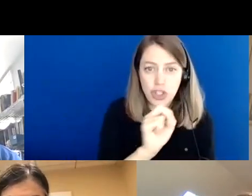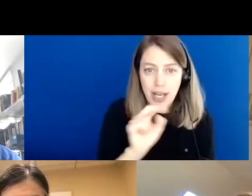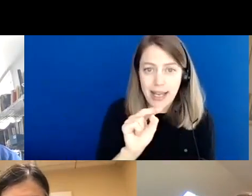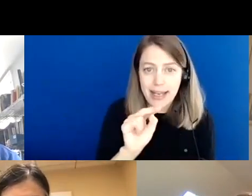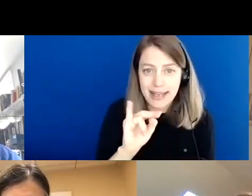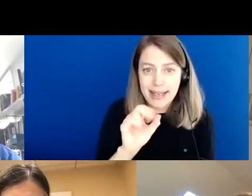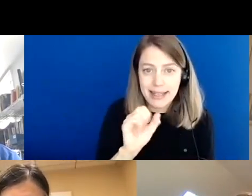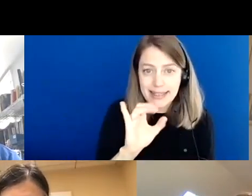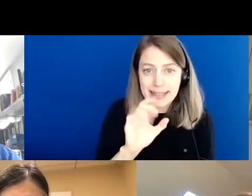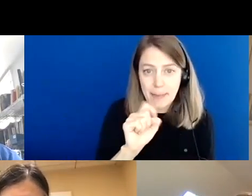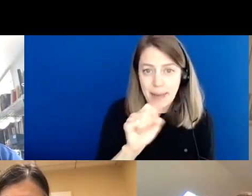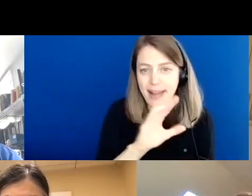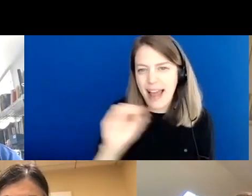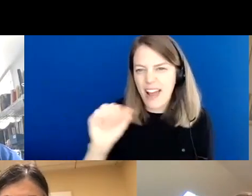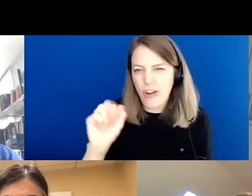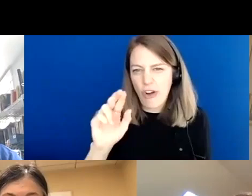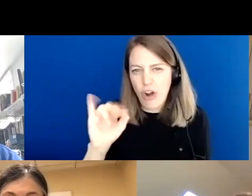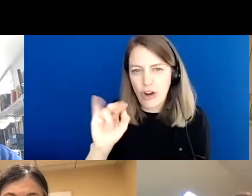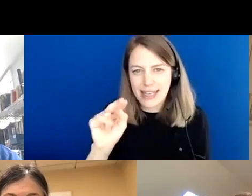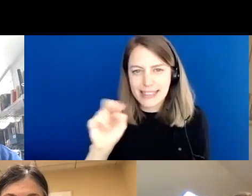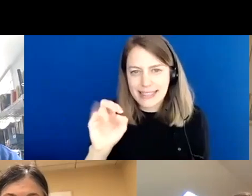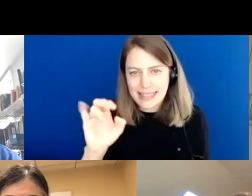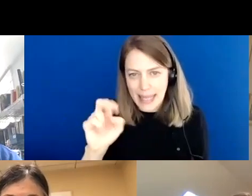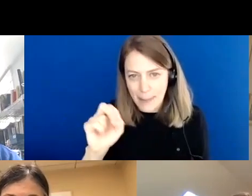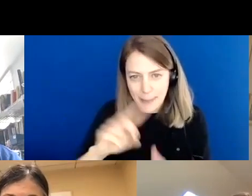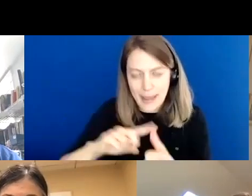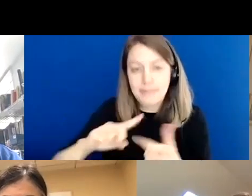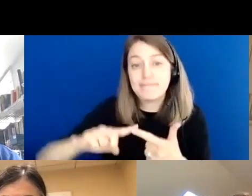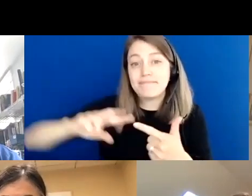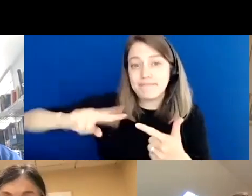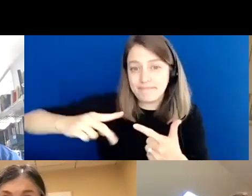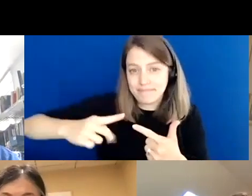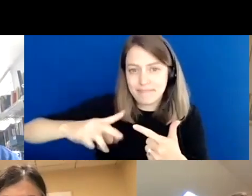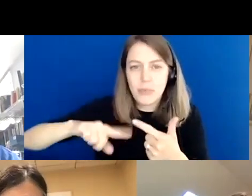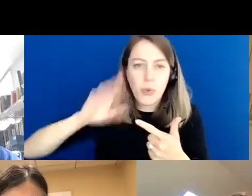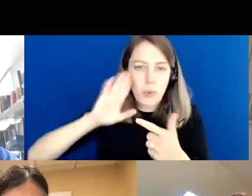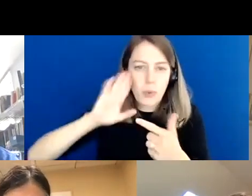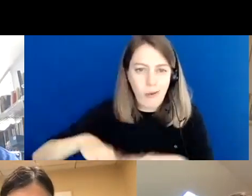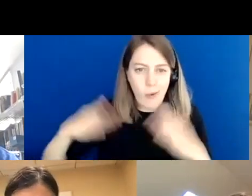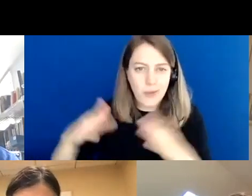and then we'll open up into a panel discussion moderated by Ari.